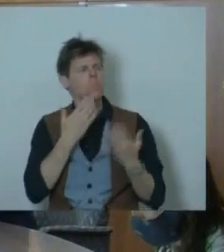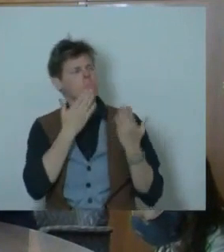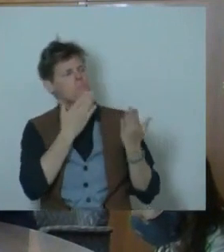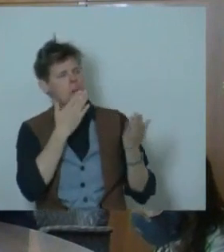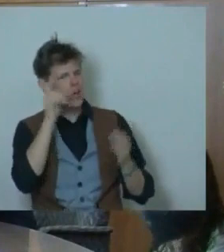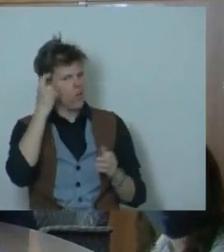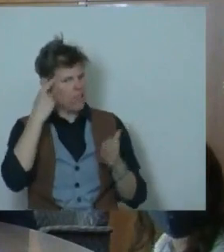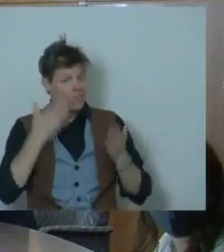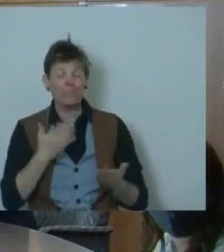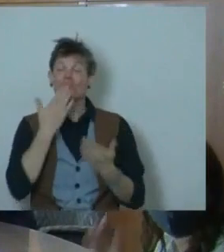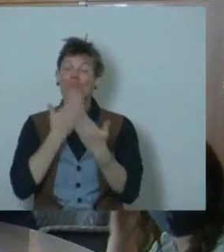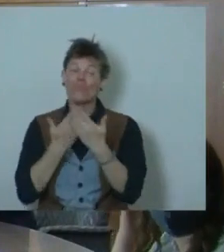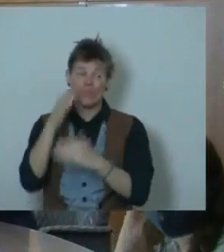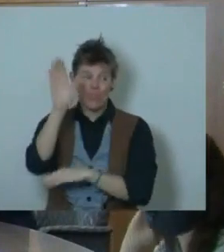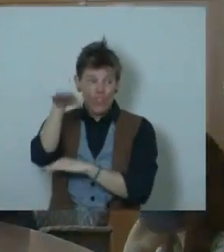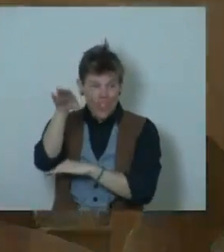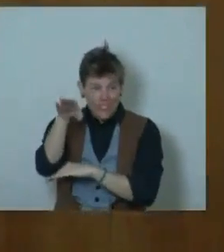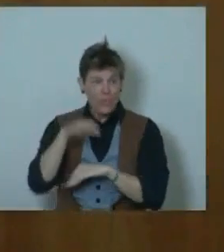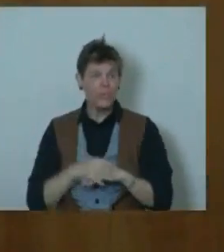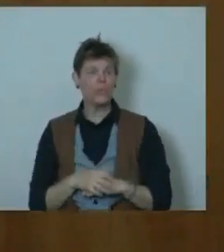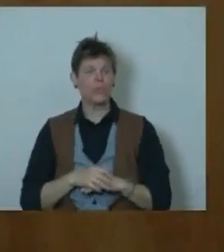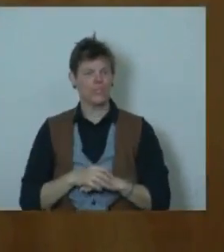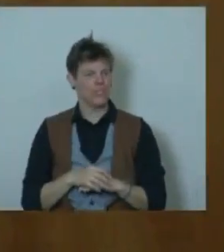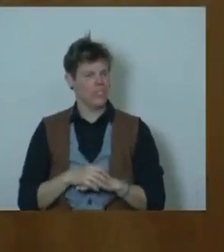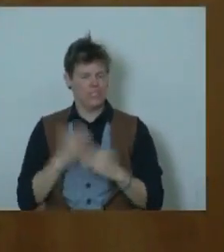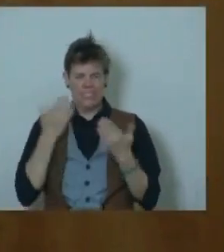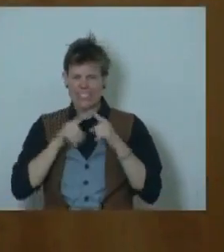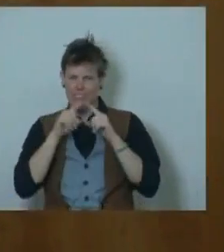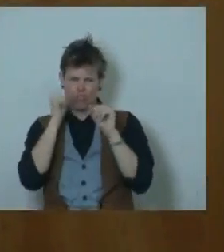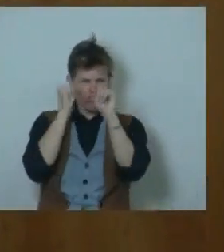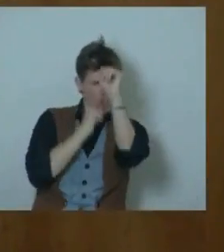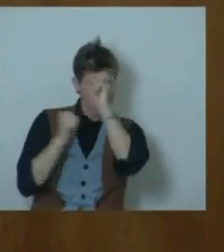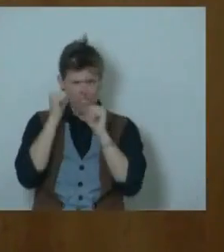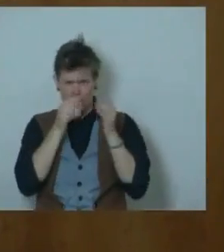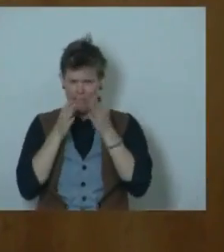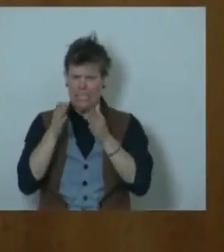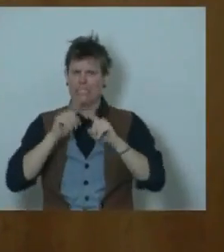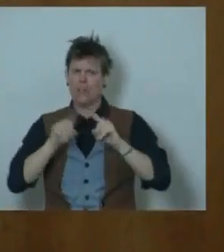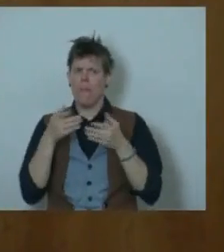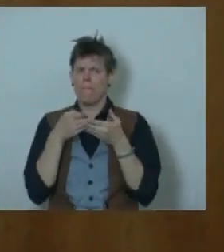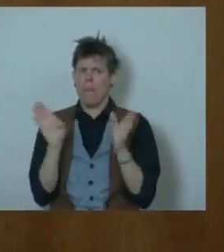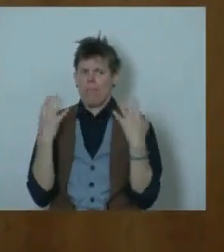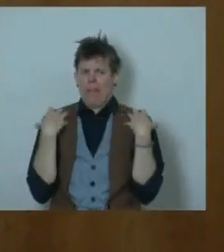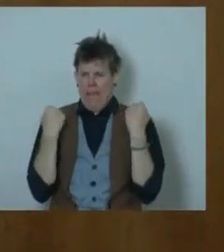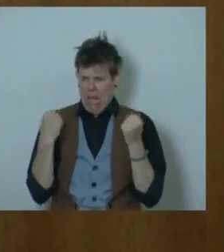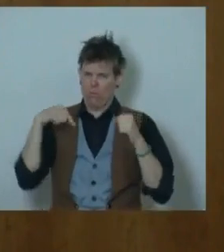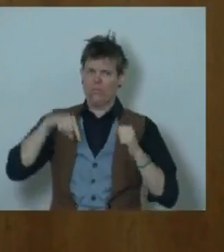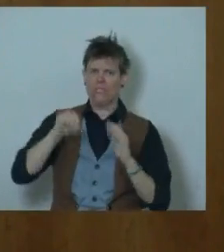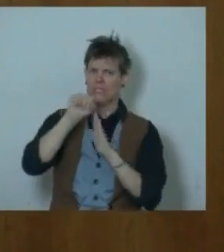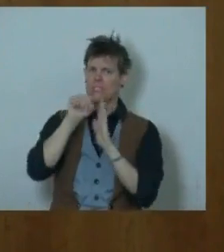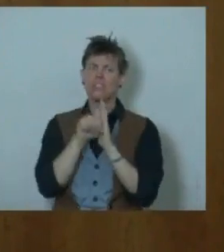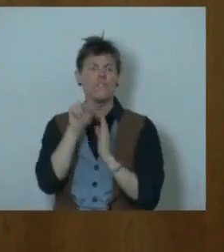THANK YOU, SECRETARY KUNKEL. PLEASE GIVE US AN UPDATE. GOOD AFTERNOON.